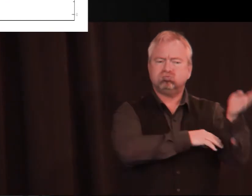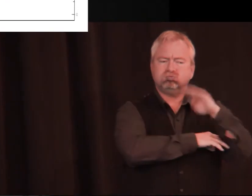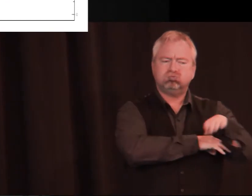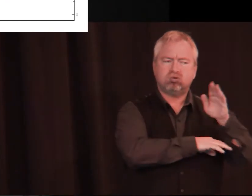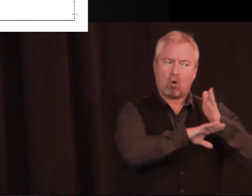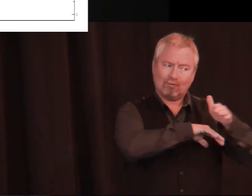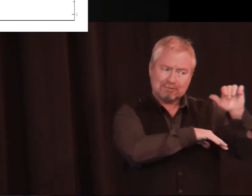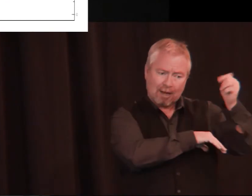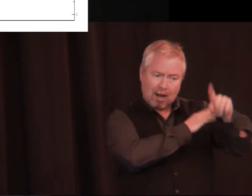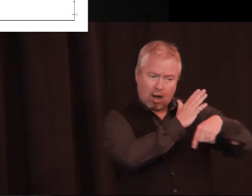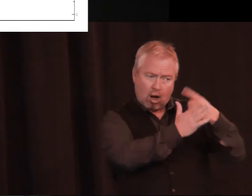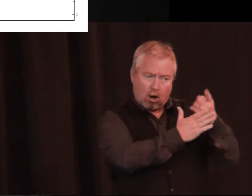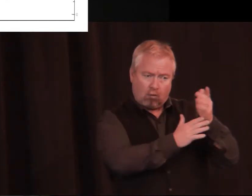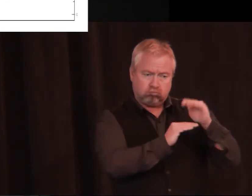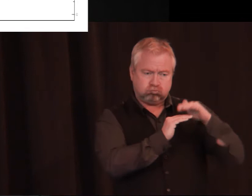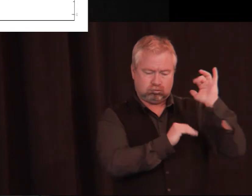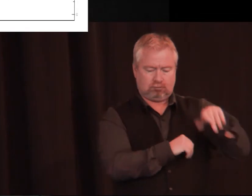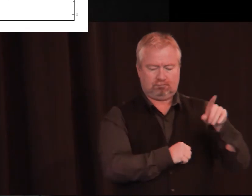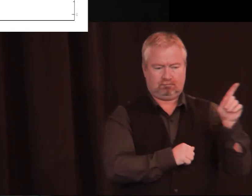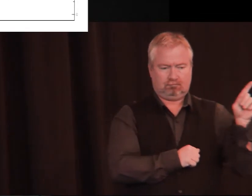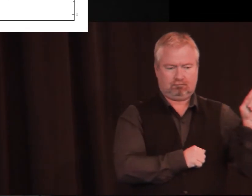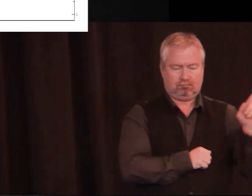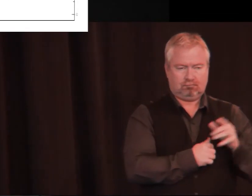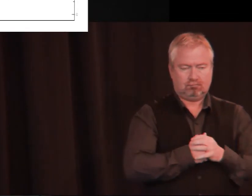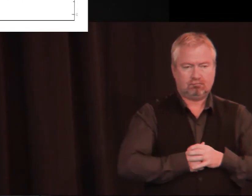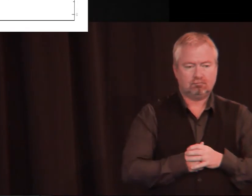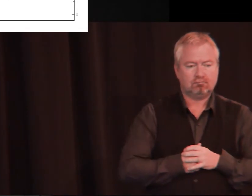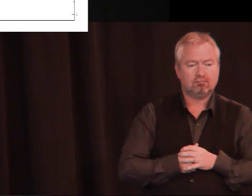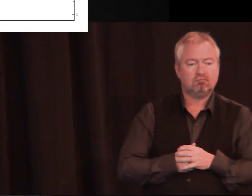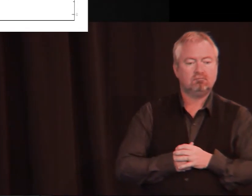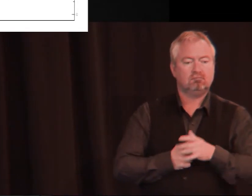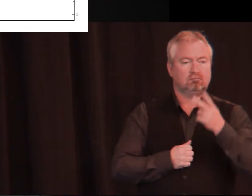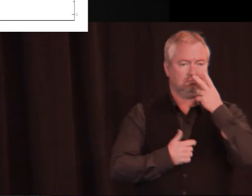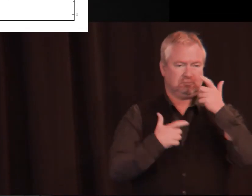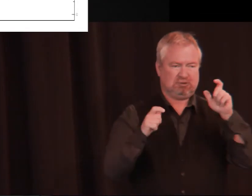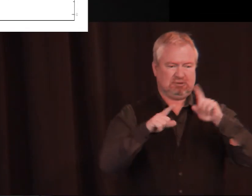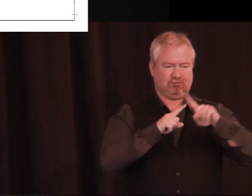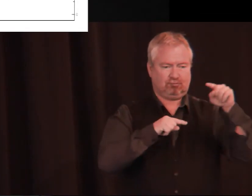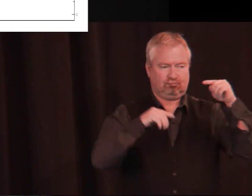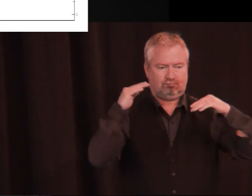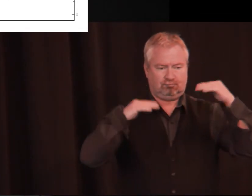And what we found was significant differences between the two groups in both vocabulary,